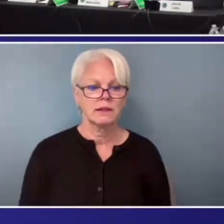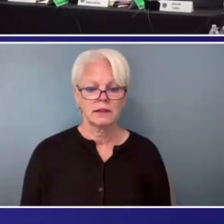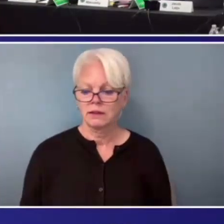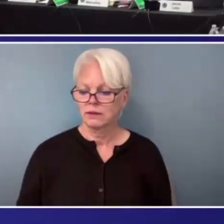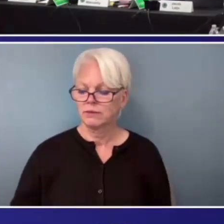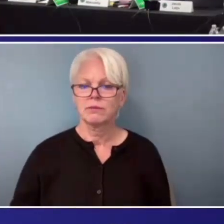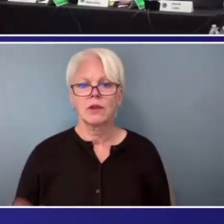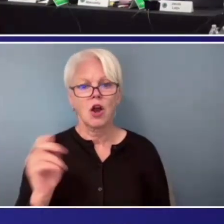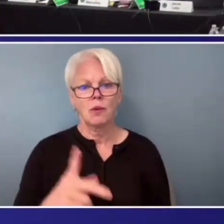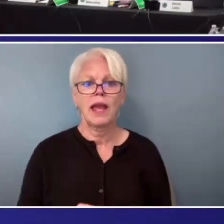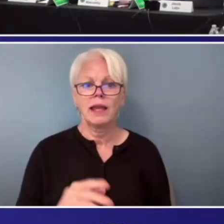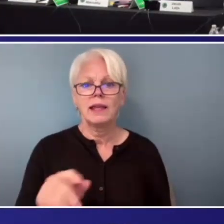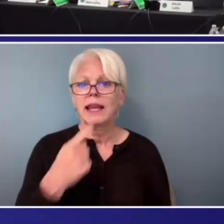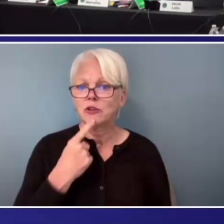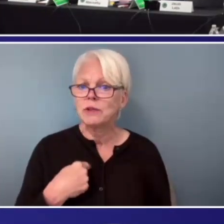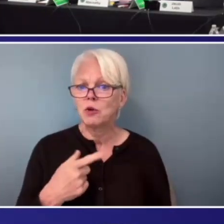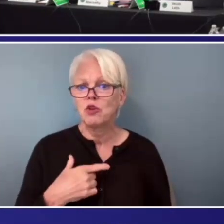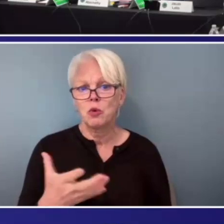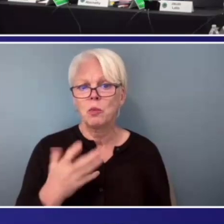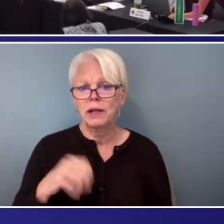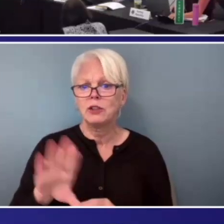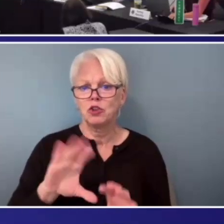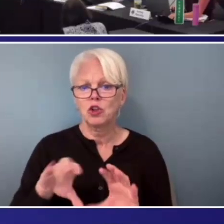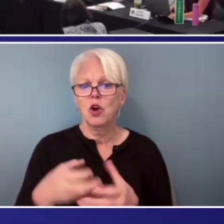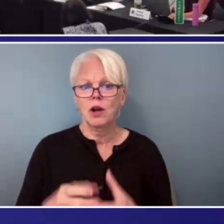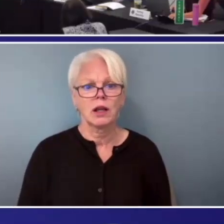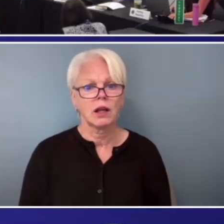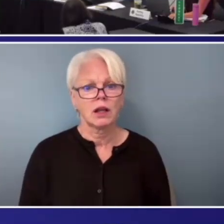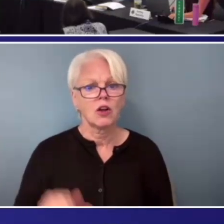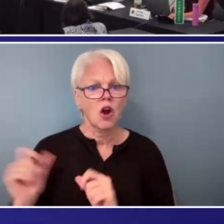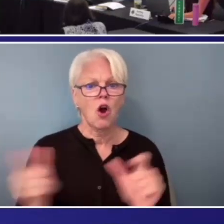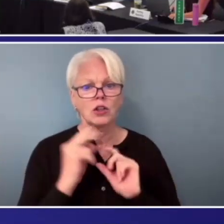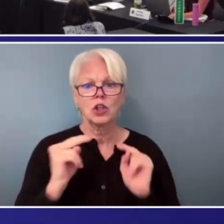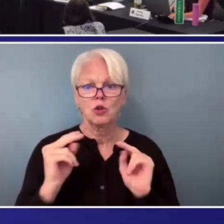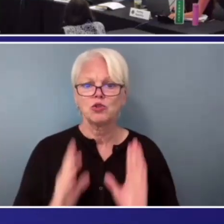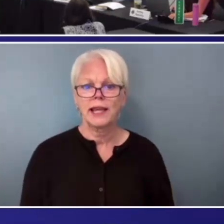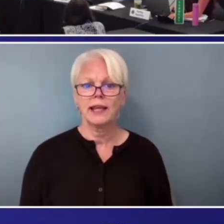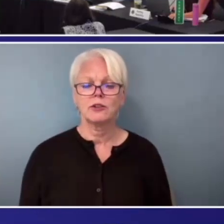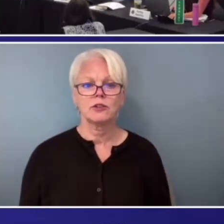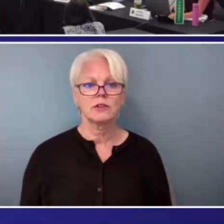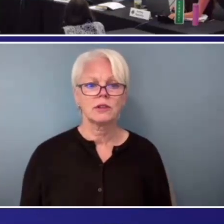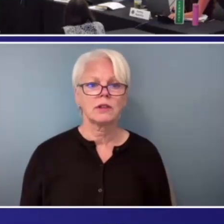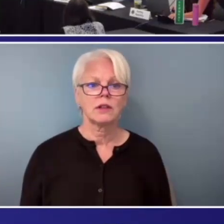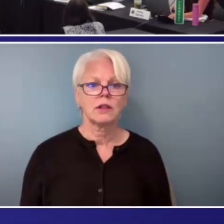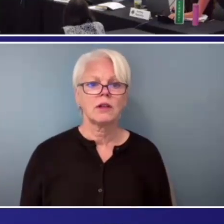Okay. Can you tell me who you would like to have in your caucus? All negotiators. All negotiators, primary and alternate.